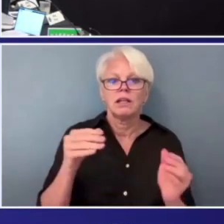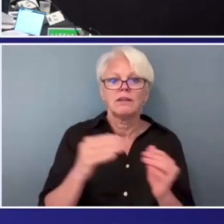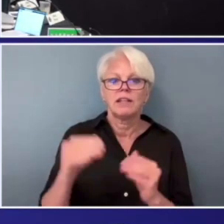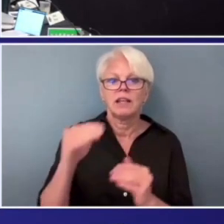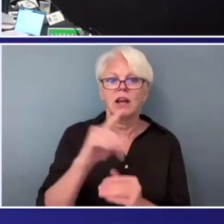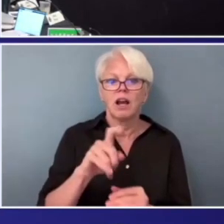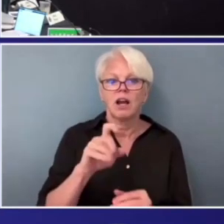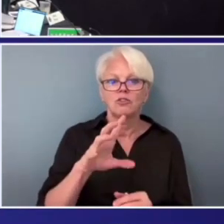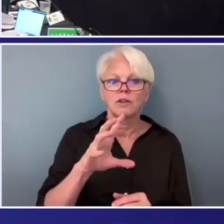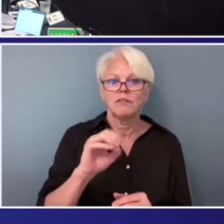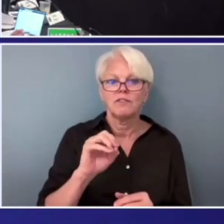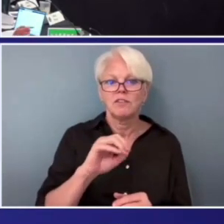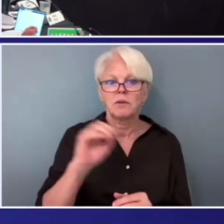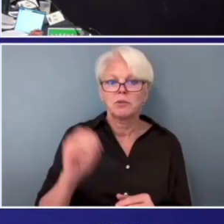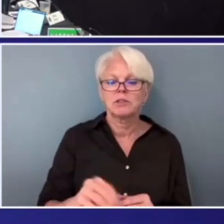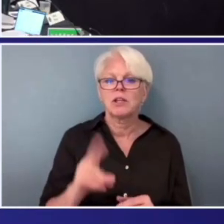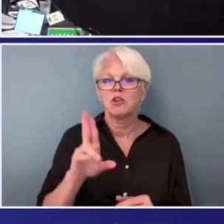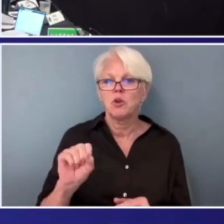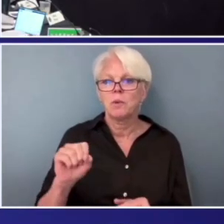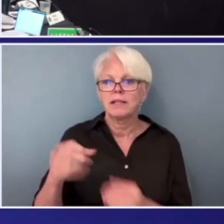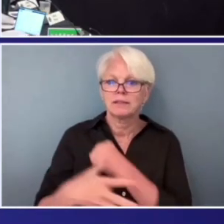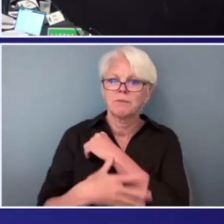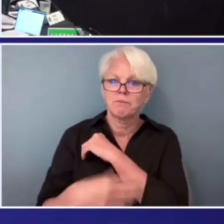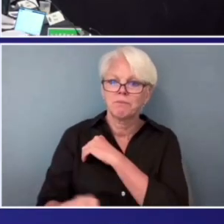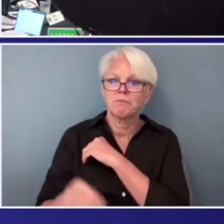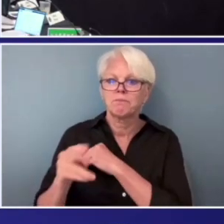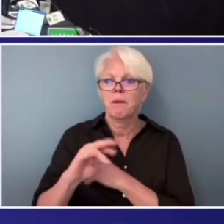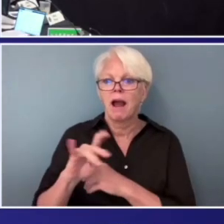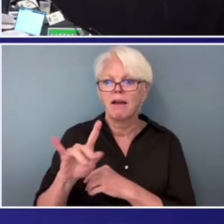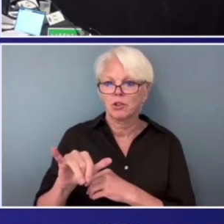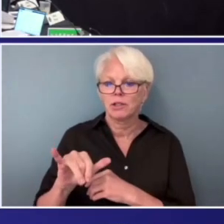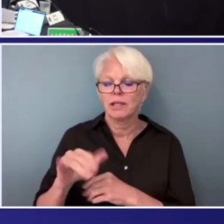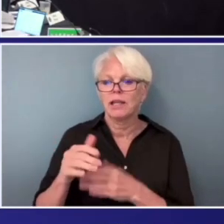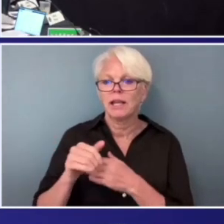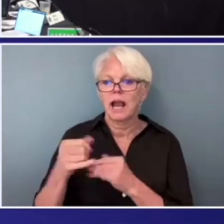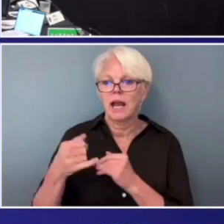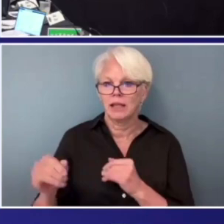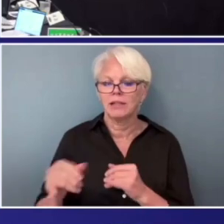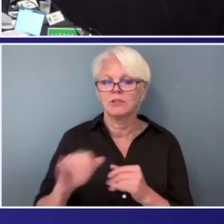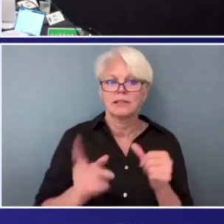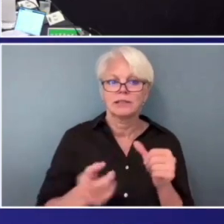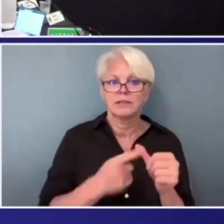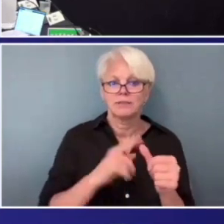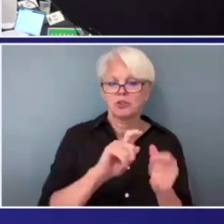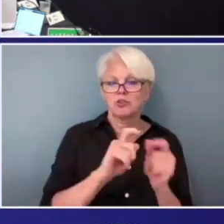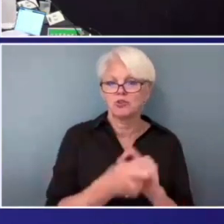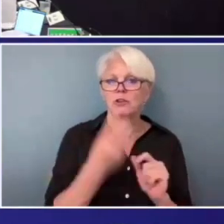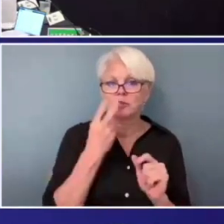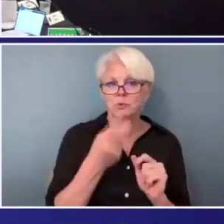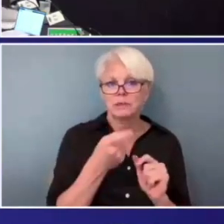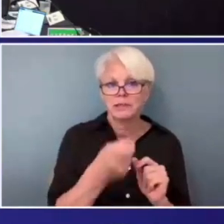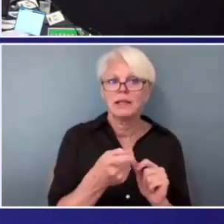US poverty guideline. Okay, so that's the first change that you're going to see on the screen. And then we're going to move to paragraph (b).